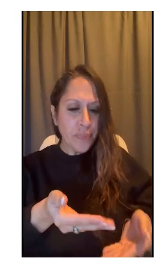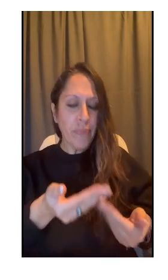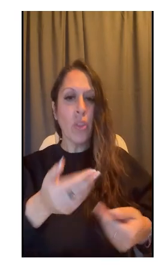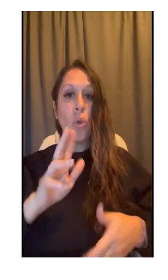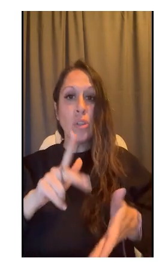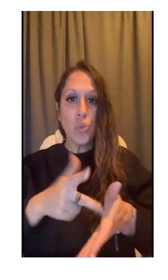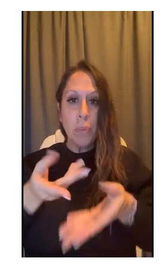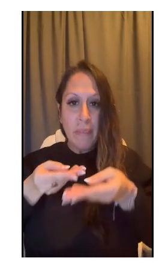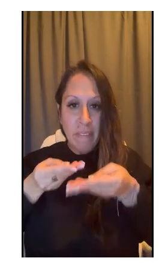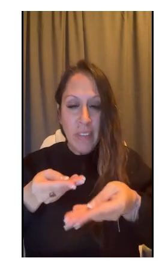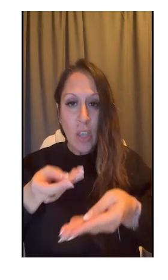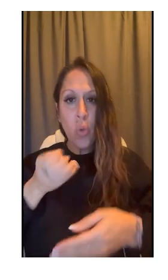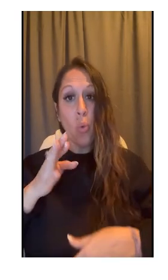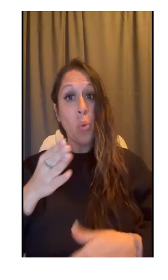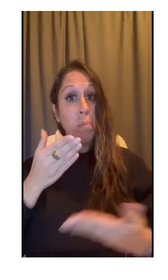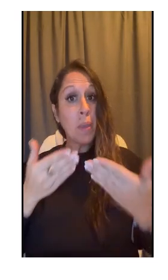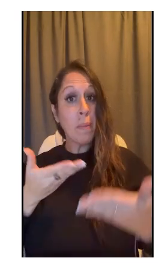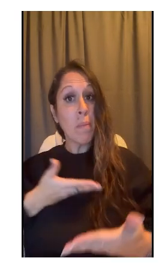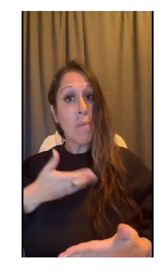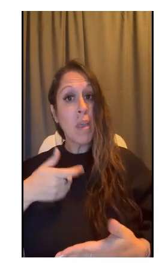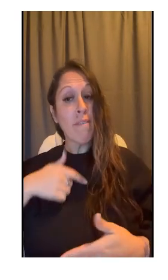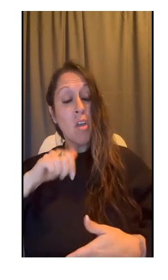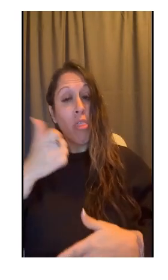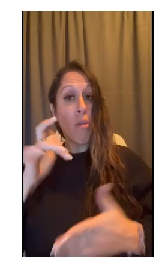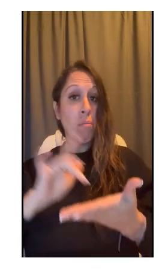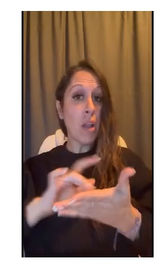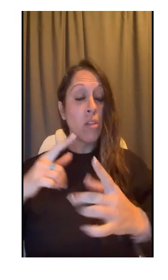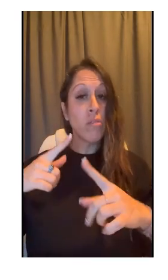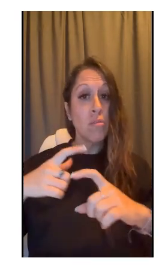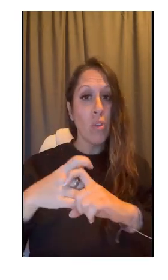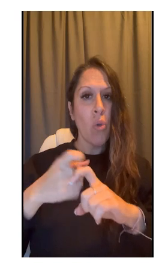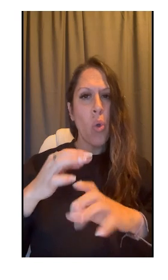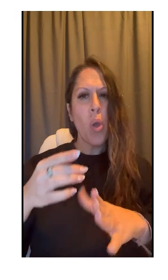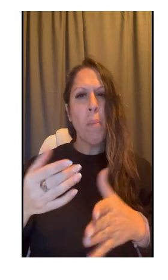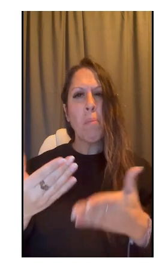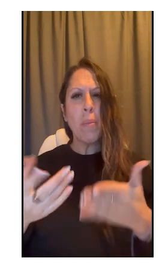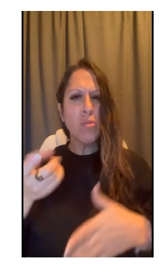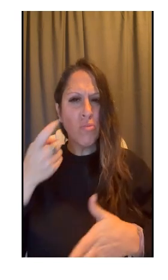and the baby might have other medical complications or show signs of fatigue.